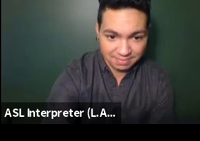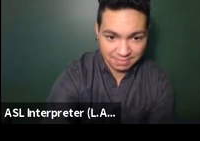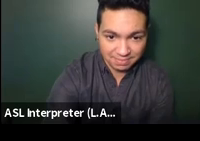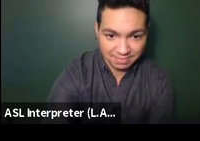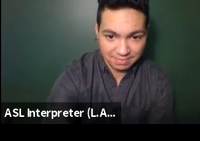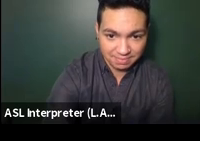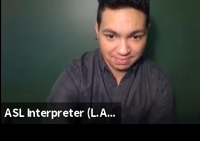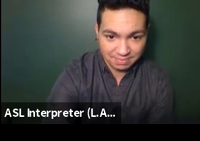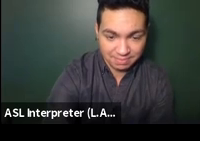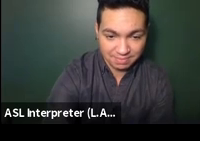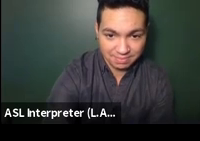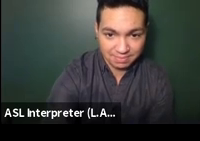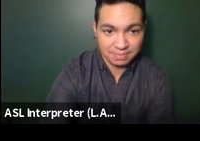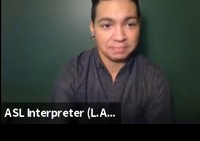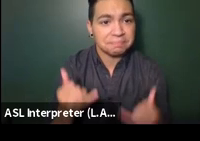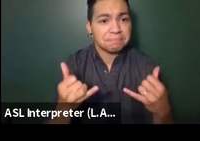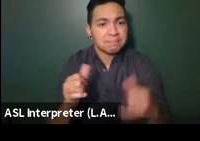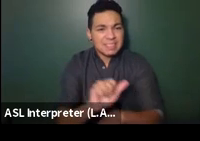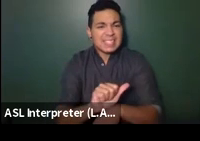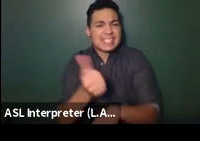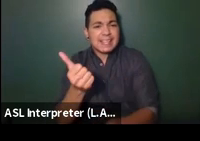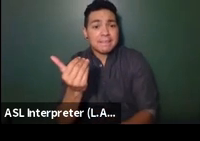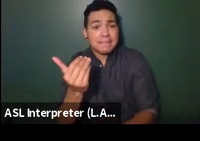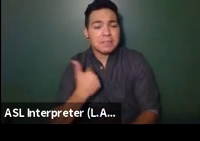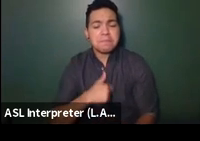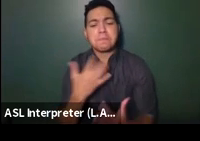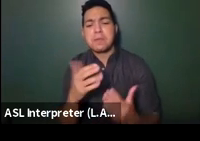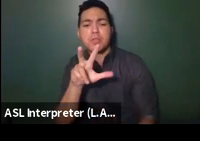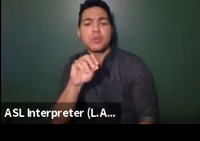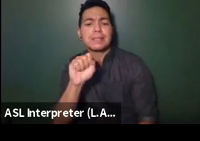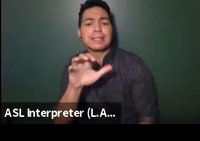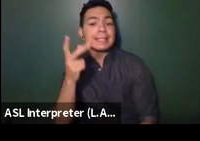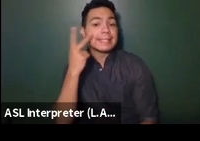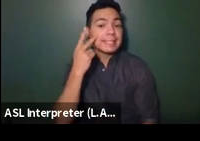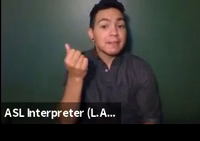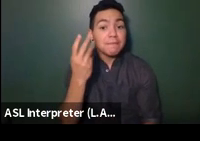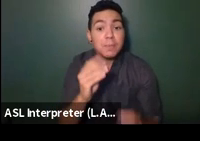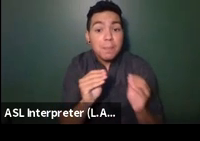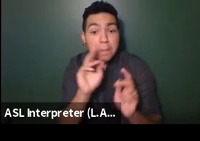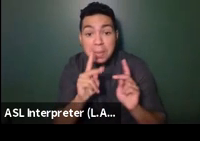ESD 189 - Amy Colburn: Right, it's 1015 we'll wait another 30 seconds just to see if we get a few more people that are waiting